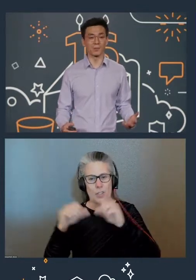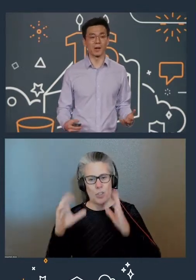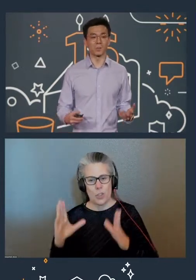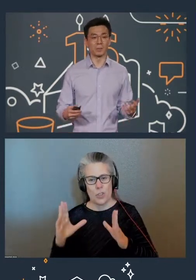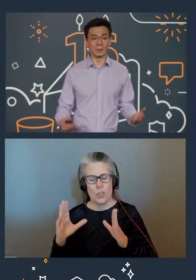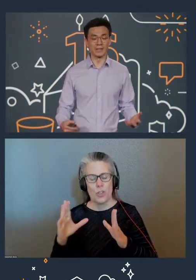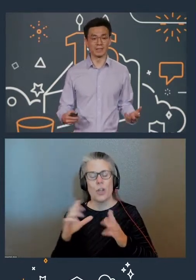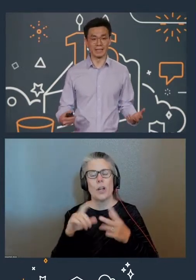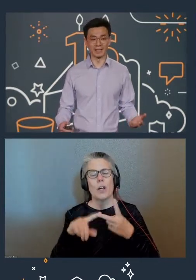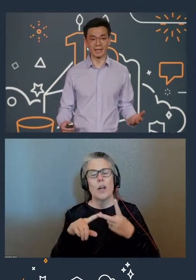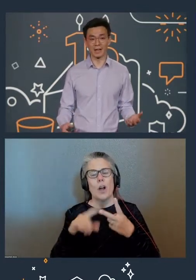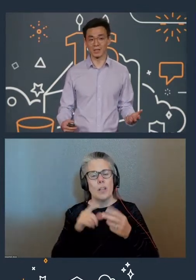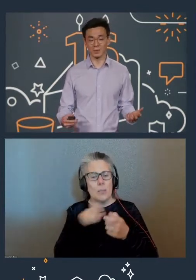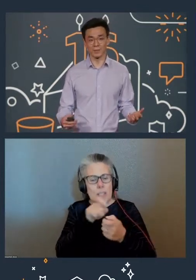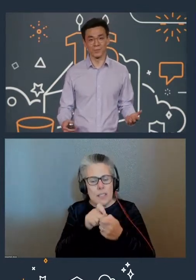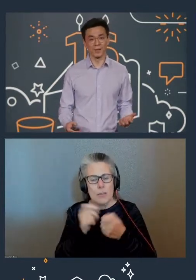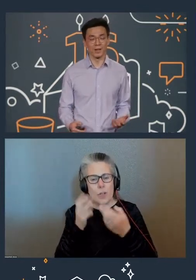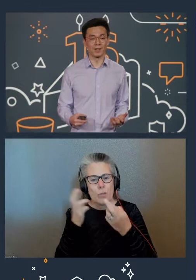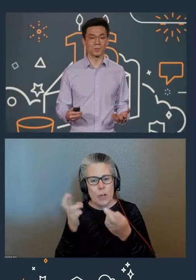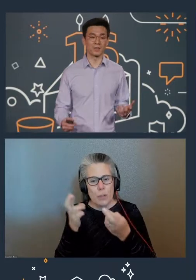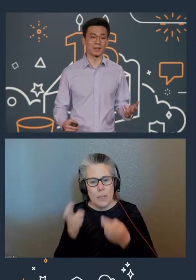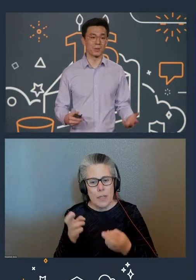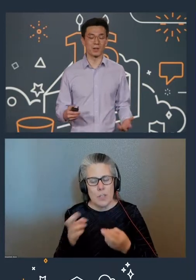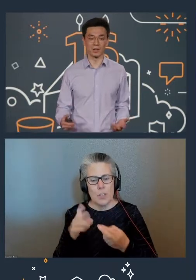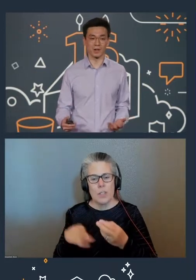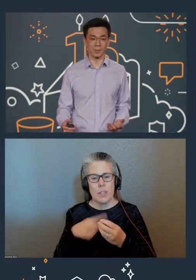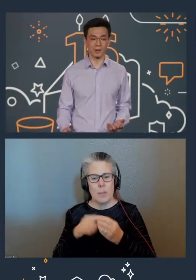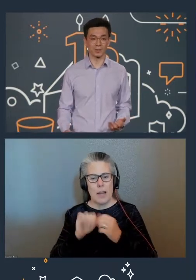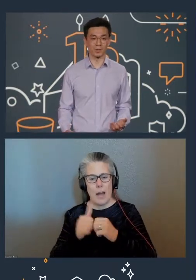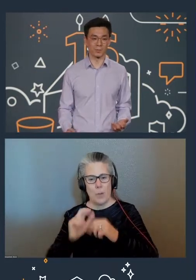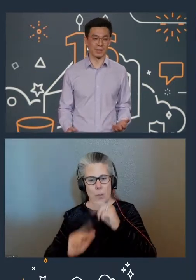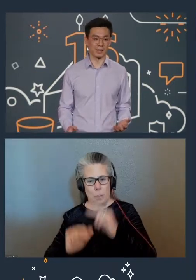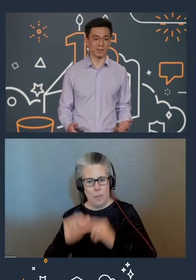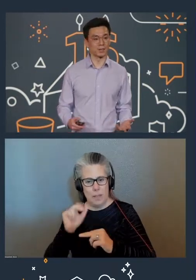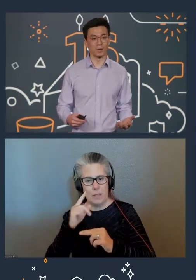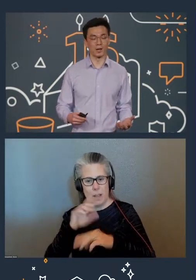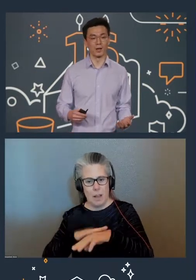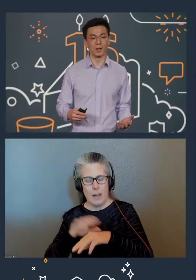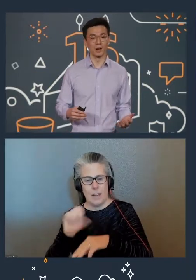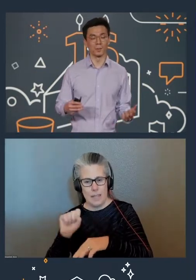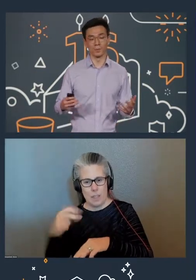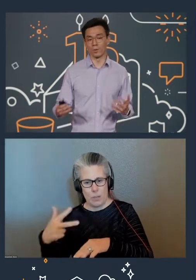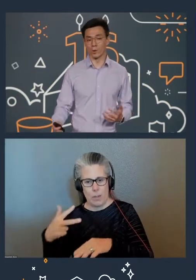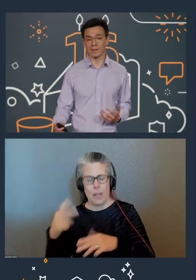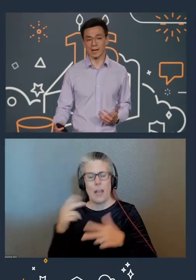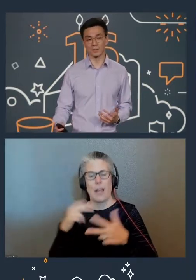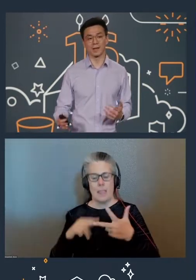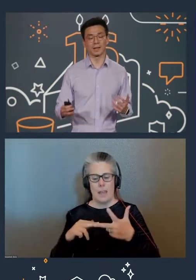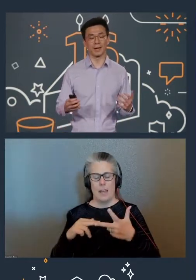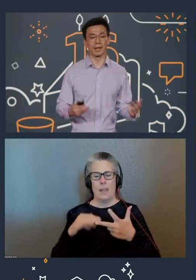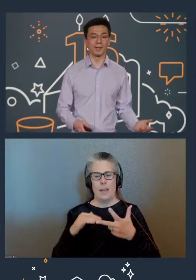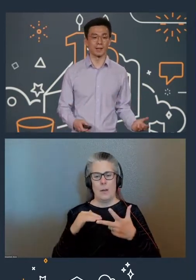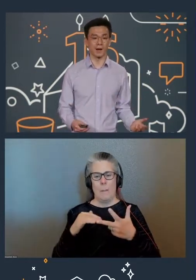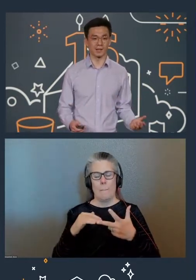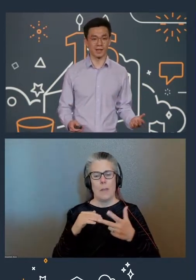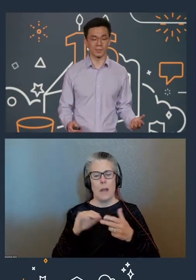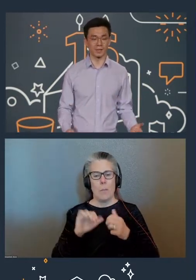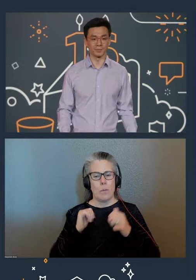about building a data lake on S3. And specifically, we're gonna talk about some recommendations around the performance aspect and the cost aspect.